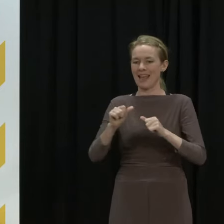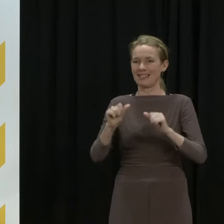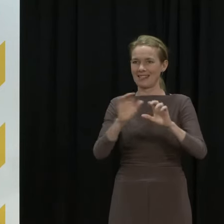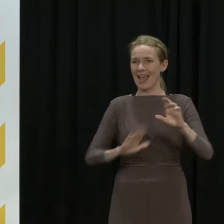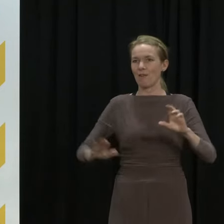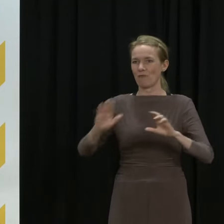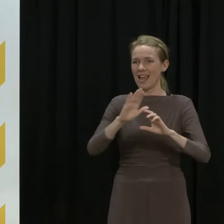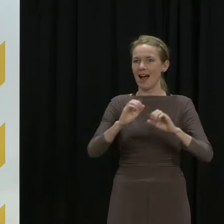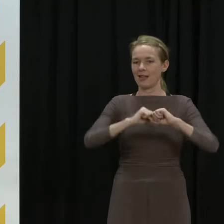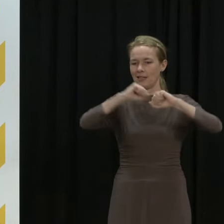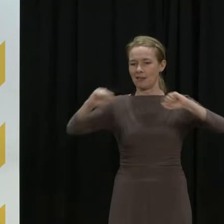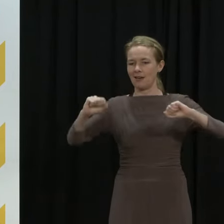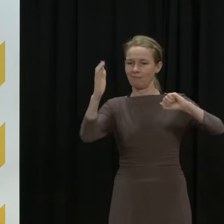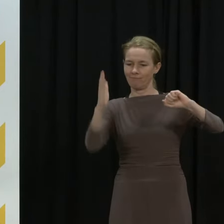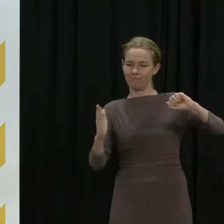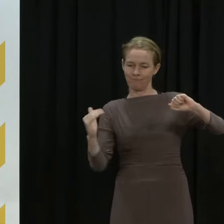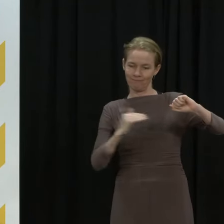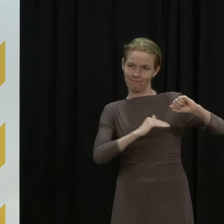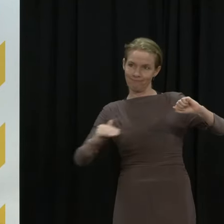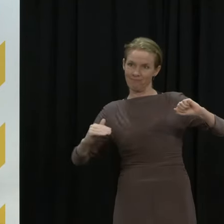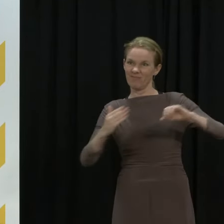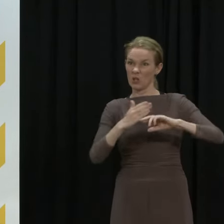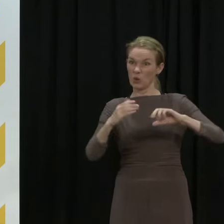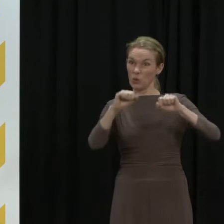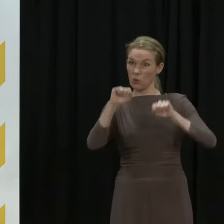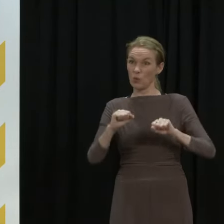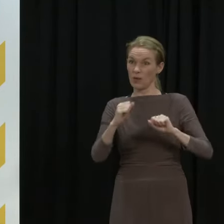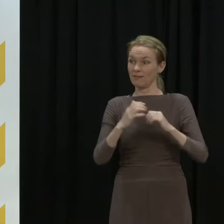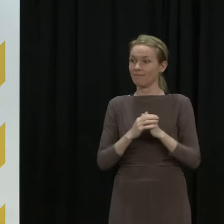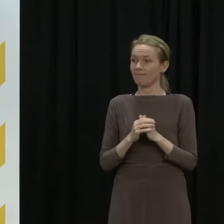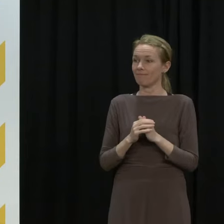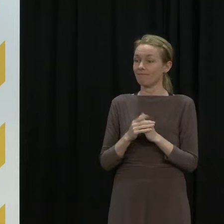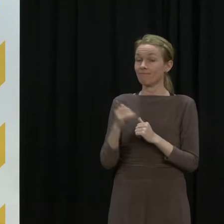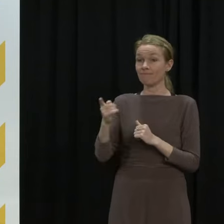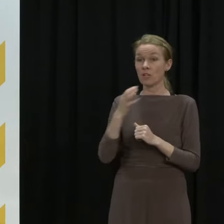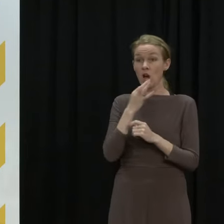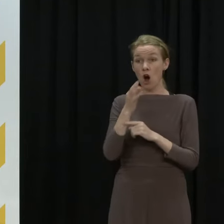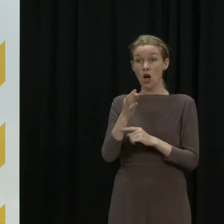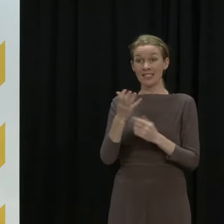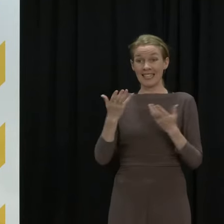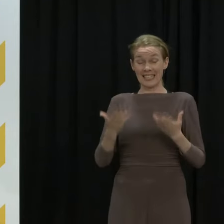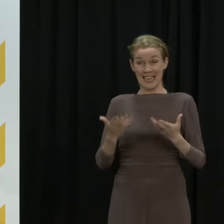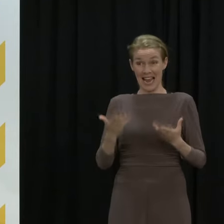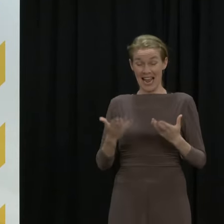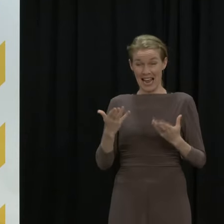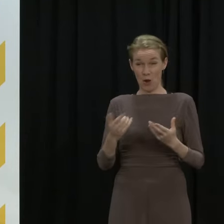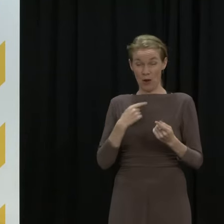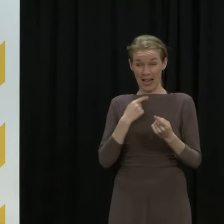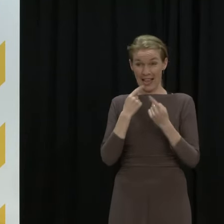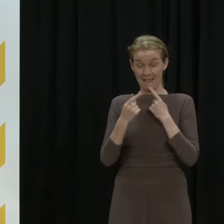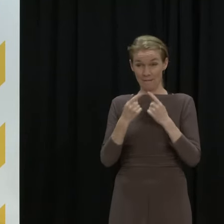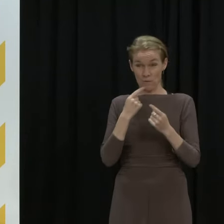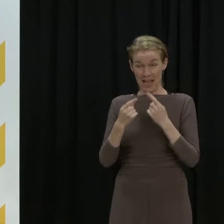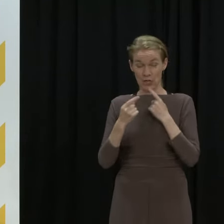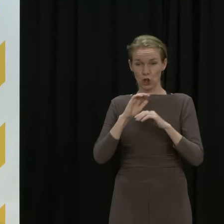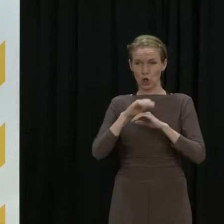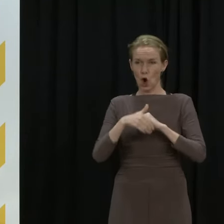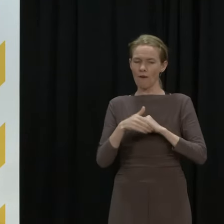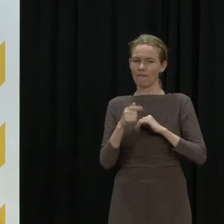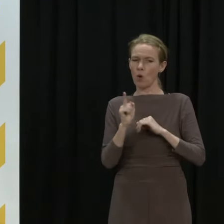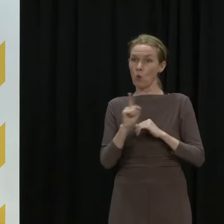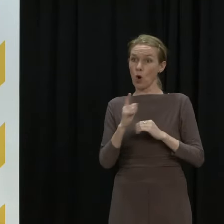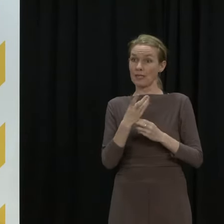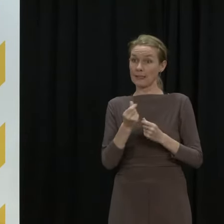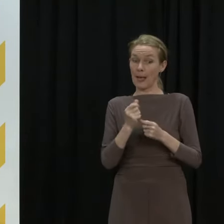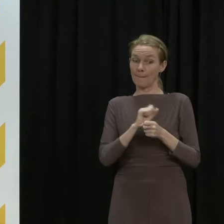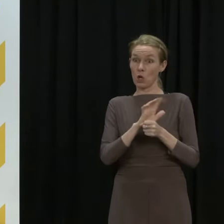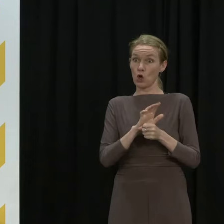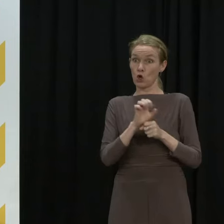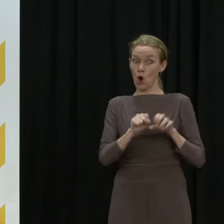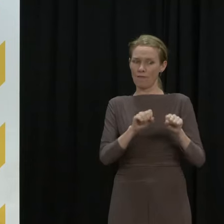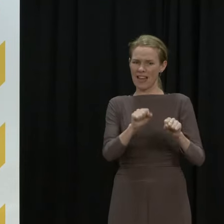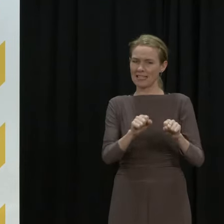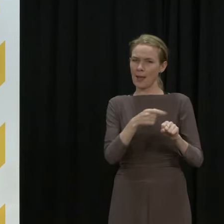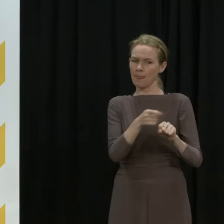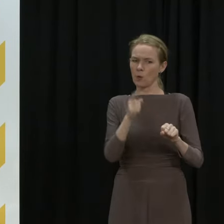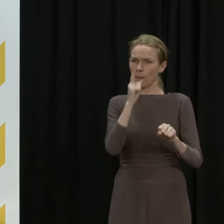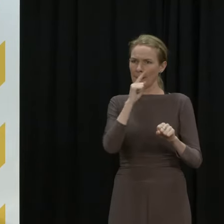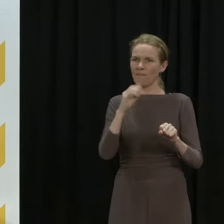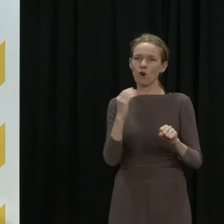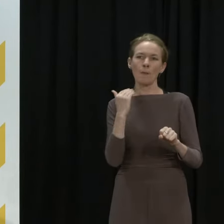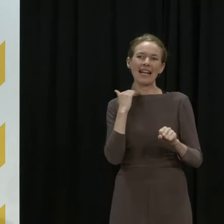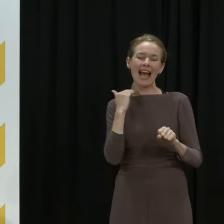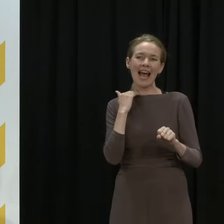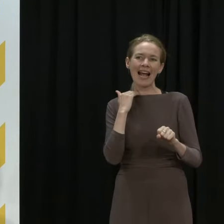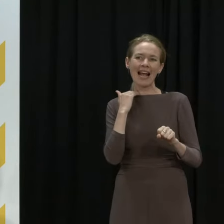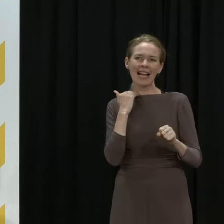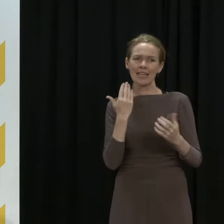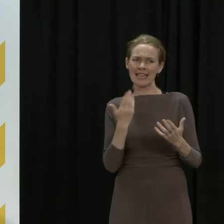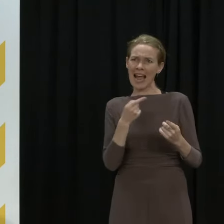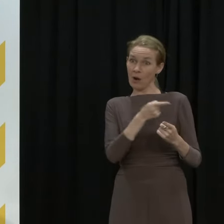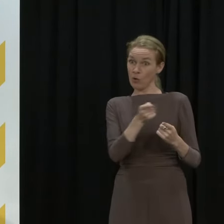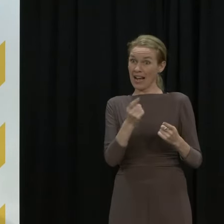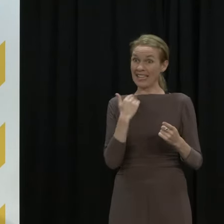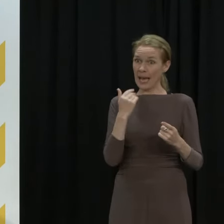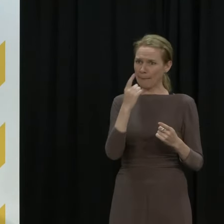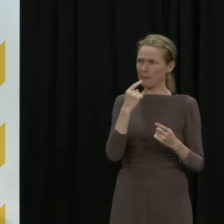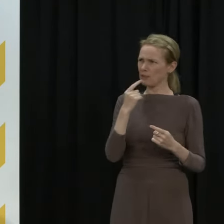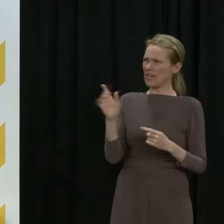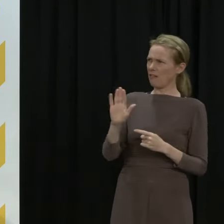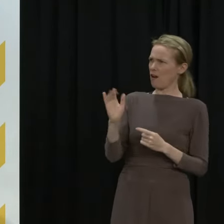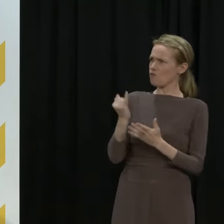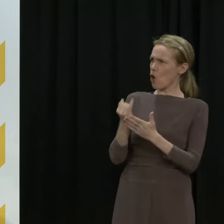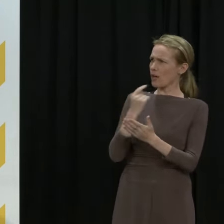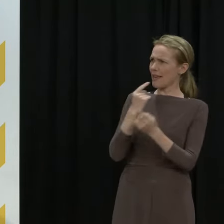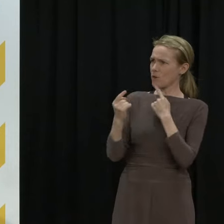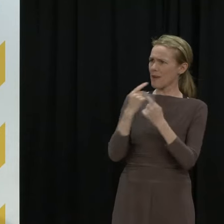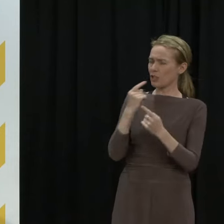and so on.